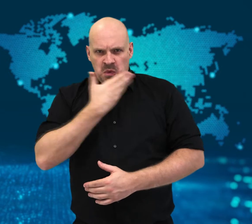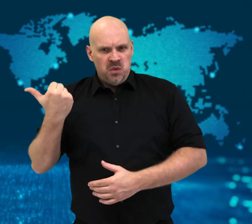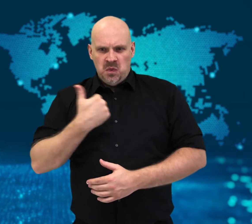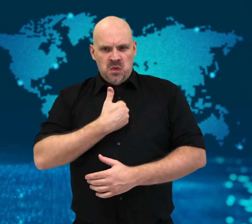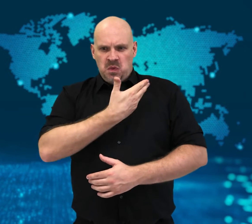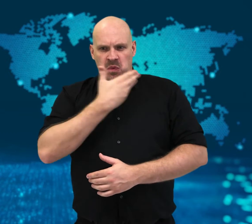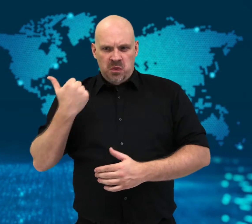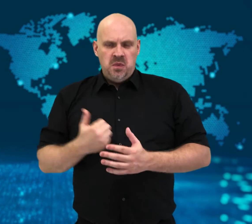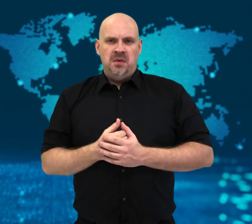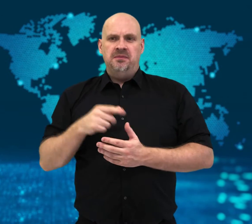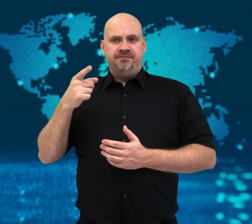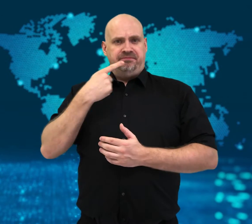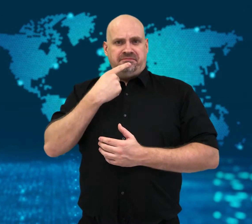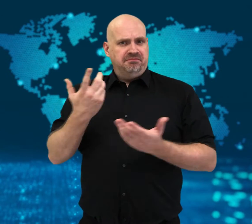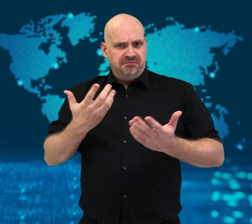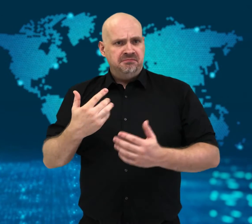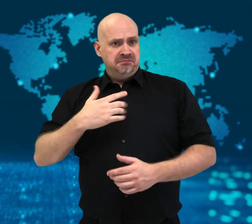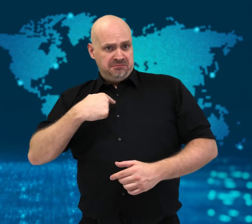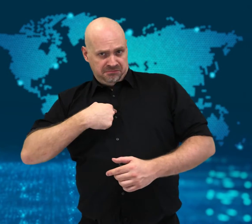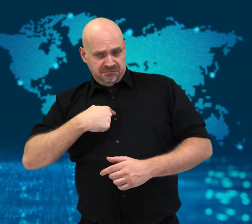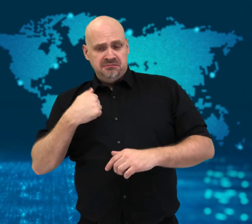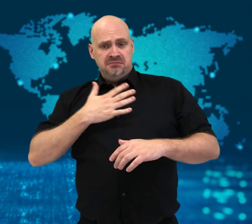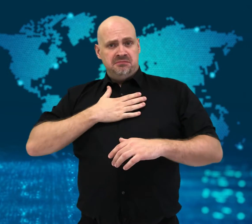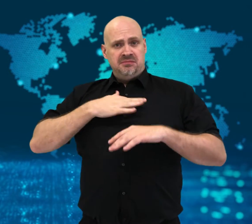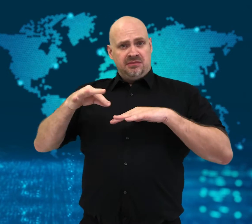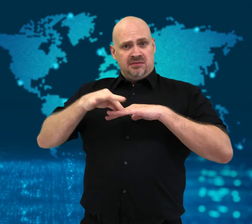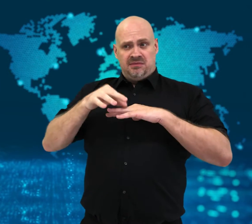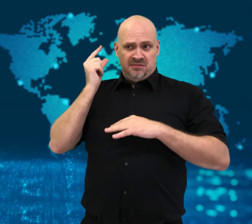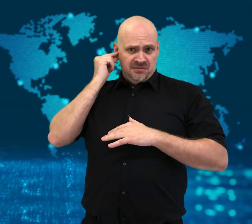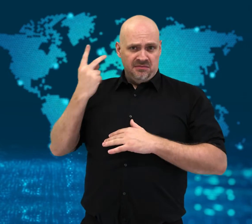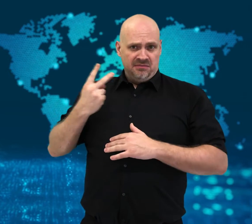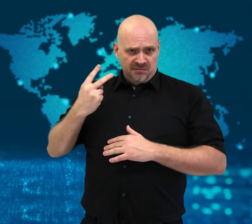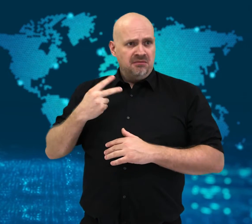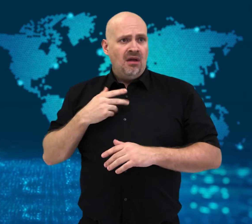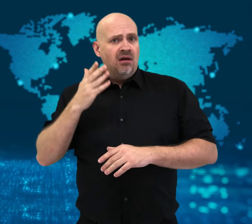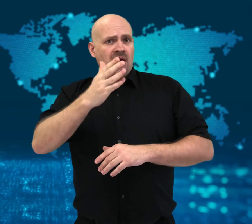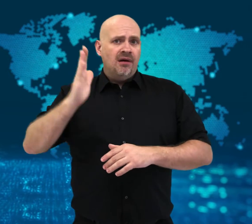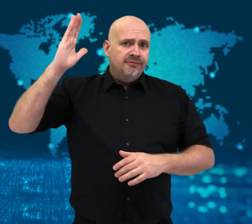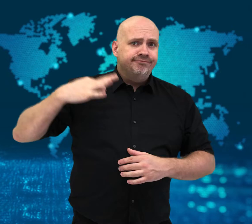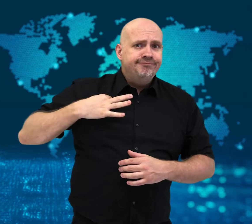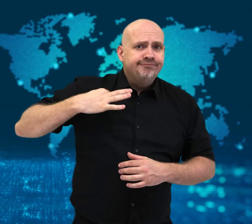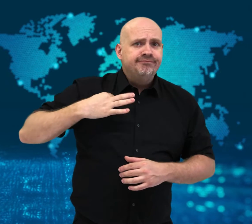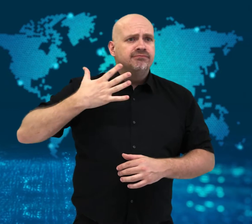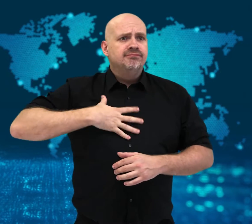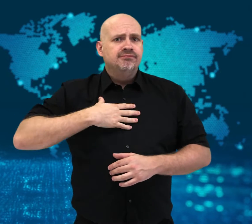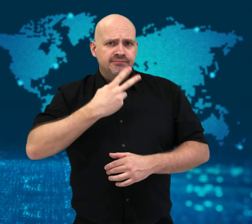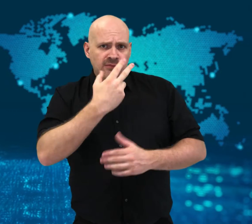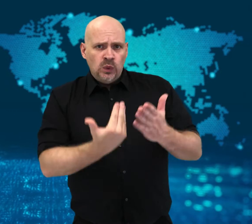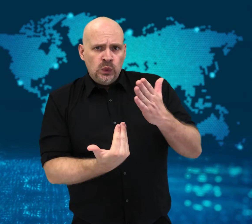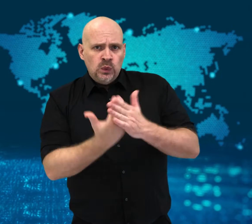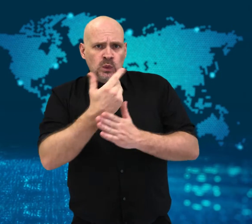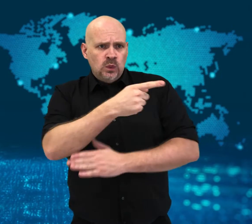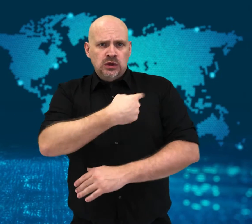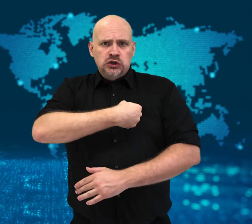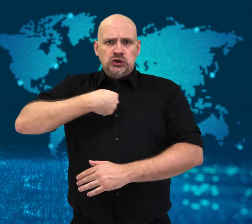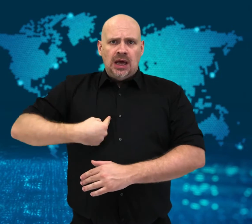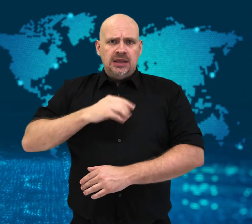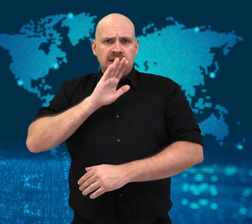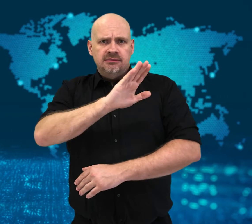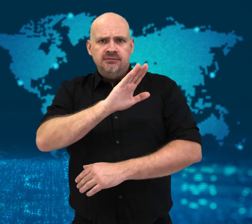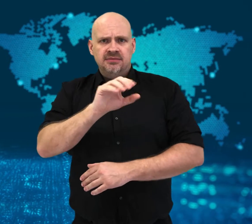claiming he and his wife had volunteered in the Chinese-made